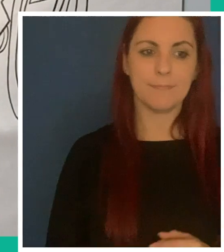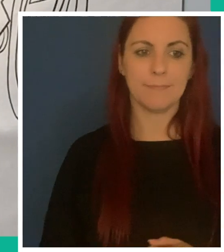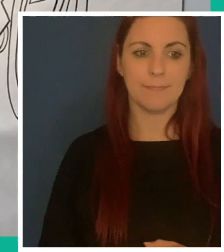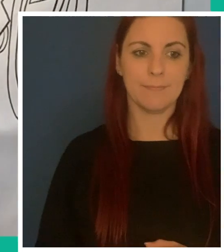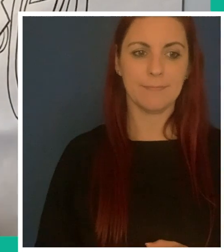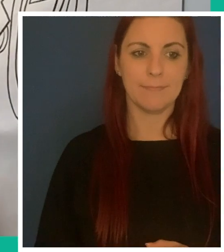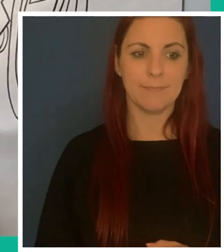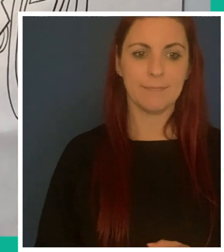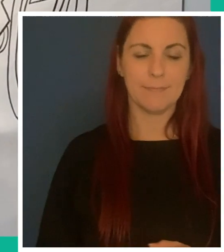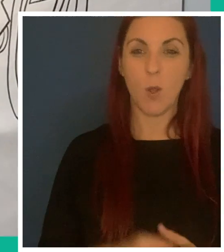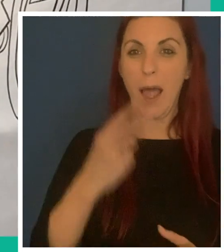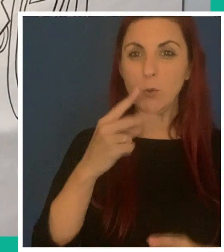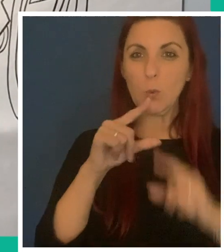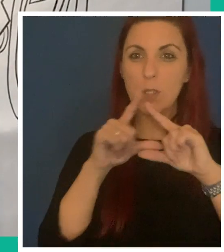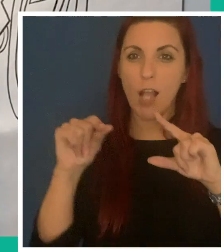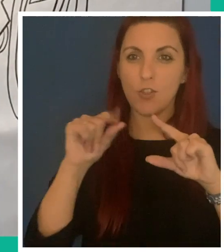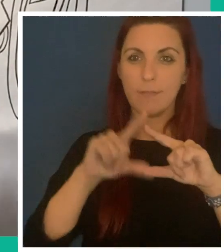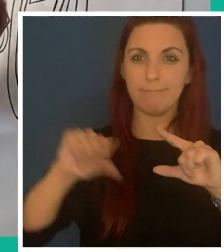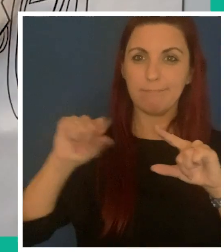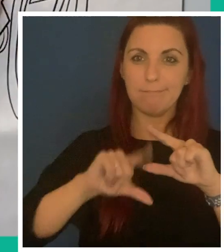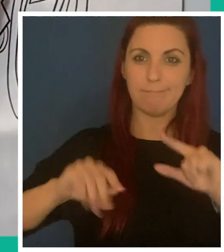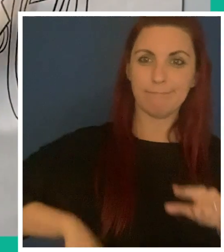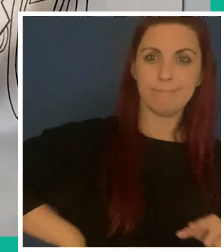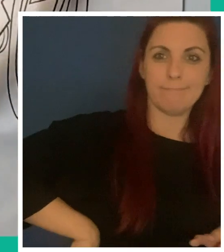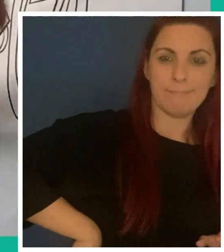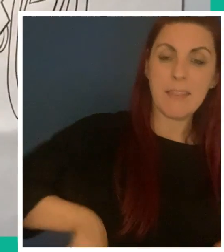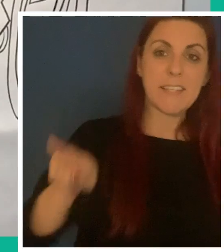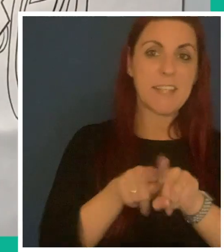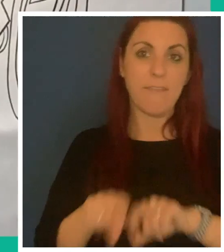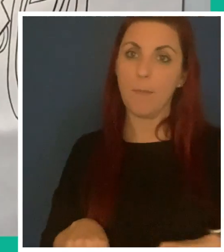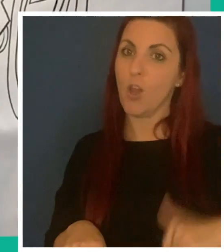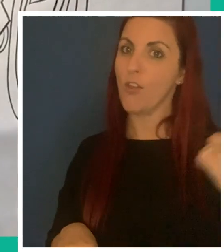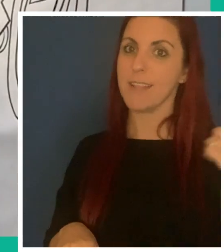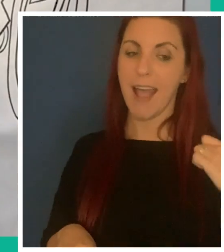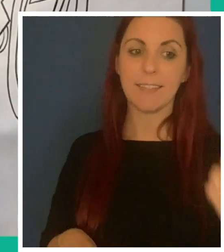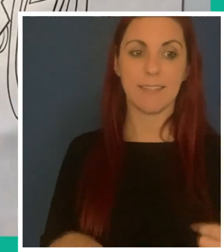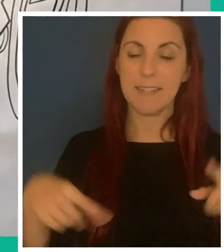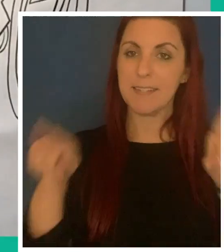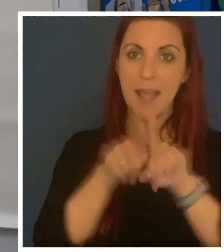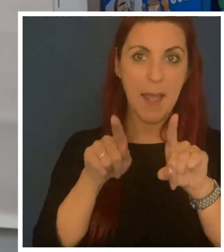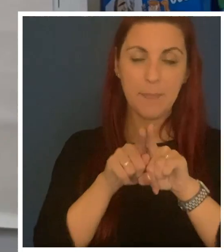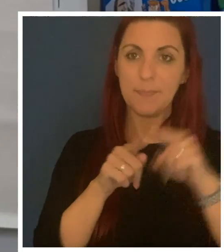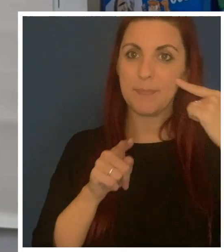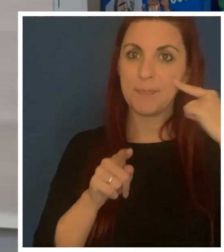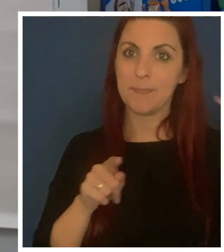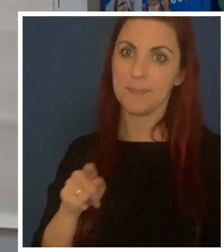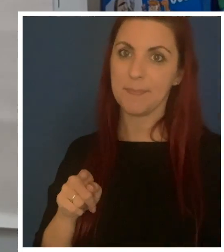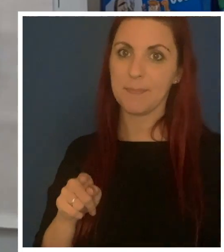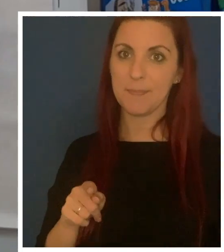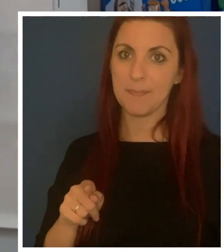And then we'll do the same on the other side. So from the same point just where the mouth meets the body, I'm going to draw two lines coming out.